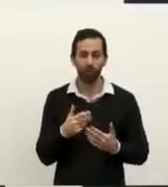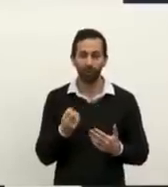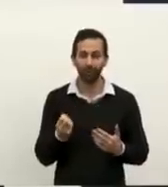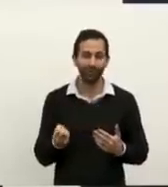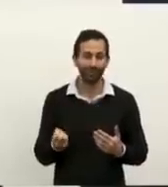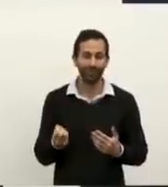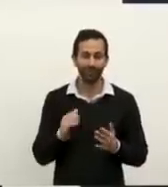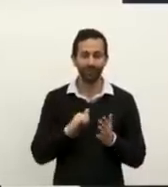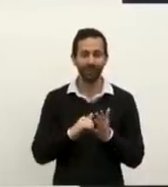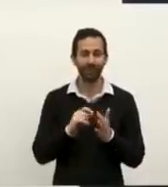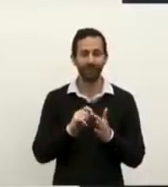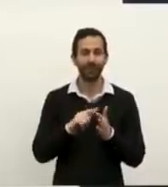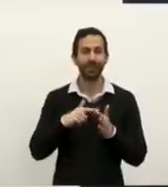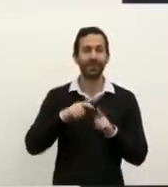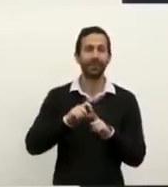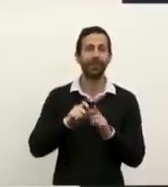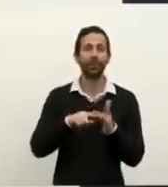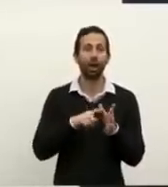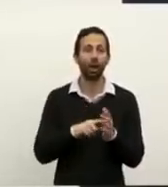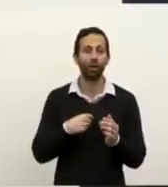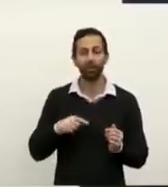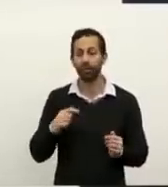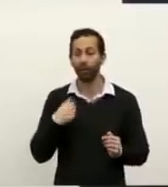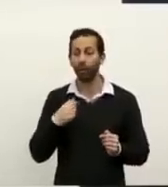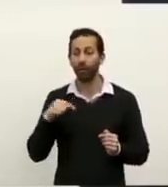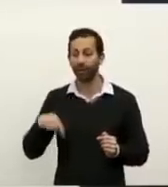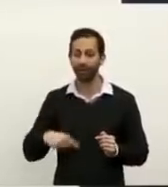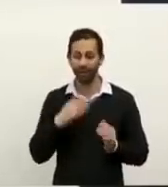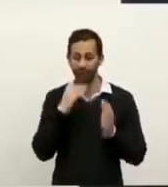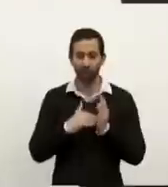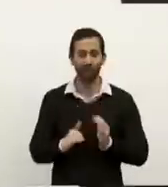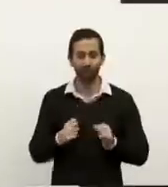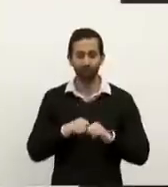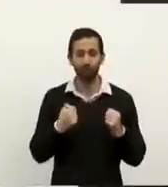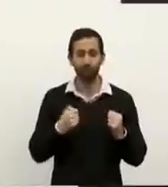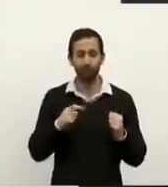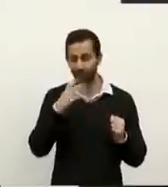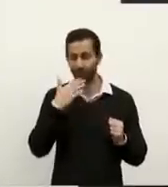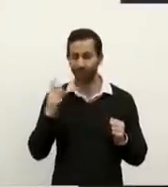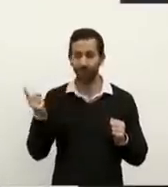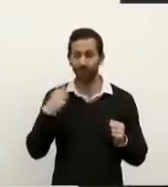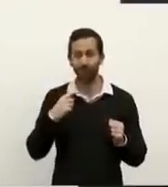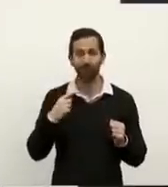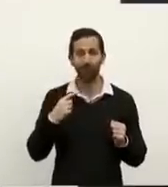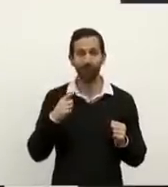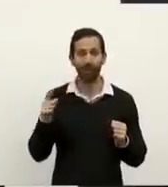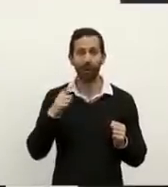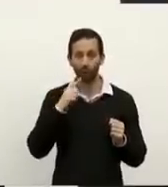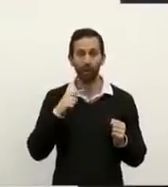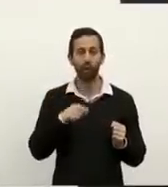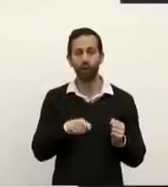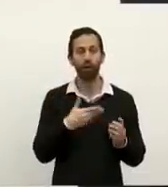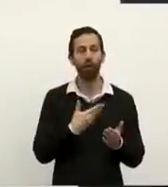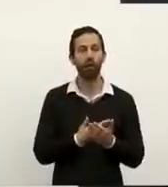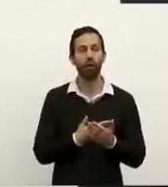Speed dial, "OK, I'm here. The chair's just conked out. Can somebody come down and get me?" They look out and go, "Yes, you're on our register.